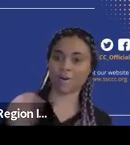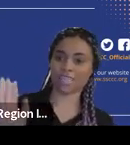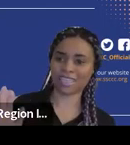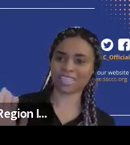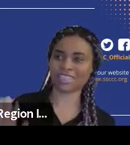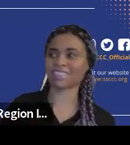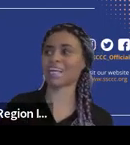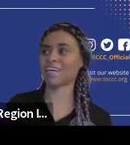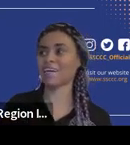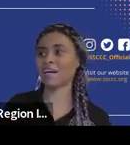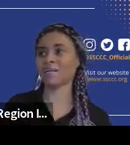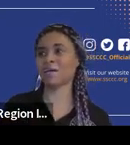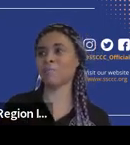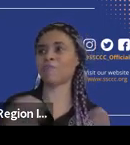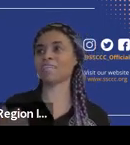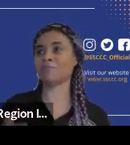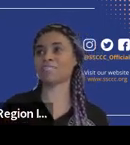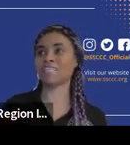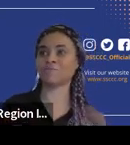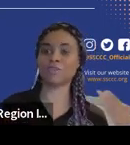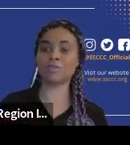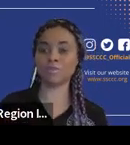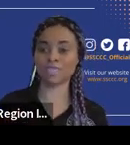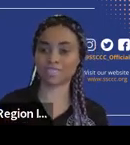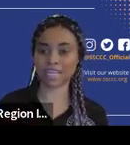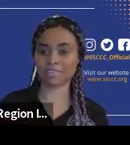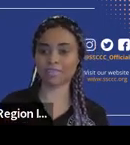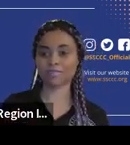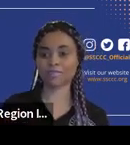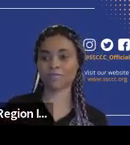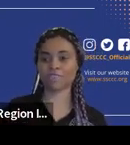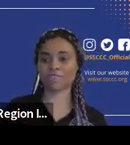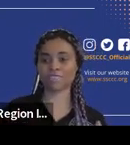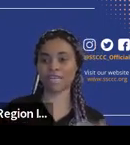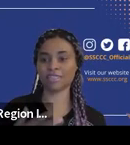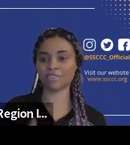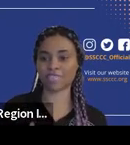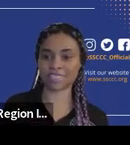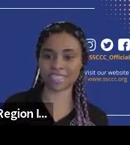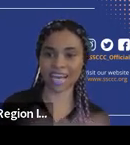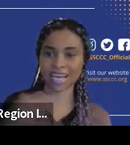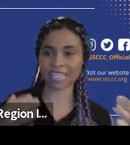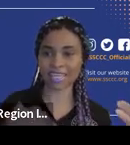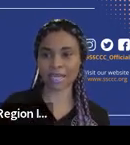And you're like, Oh, I need this, and it's like, but more of an expectation for you to meet the standard versus understanding that.